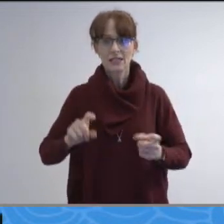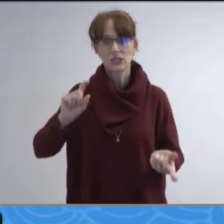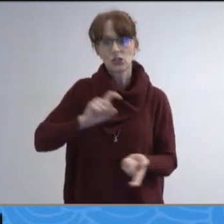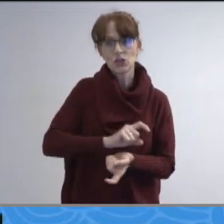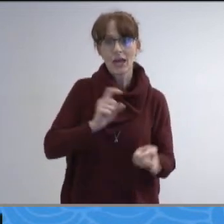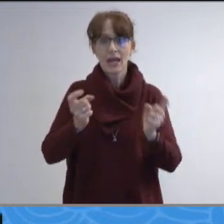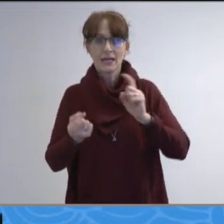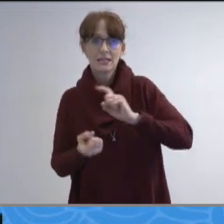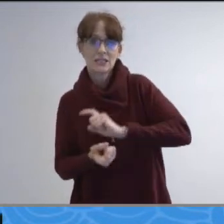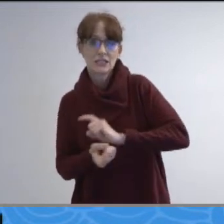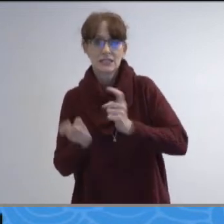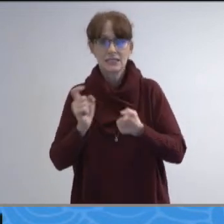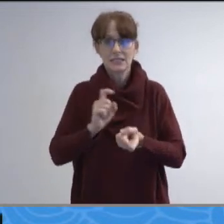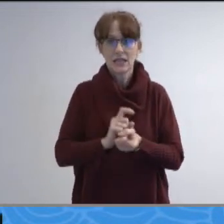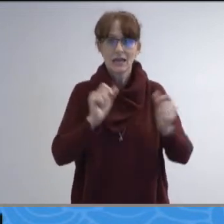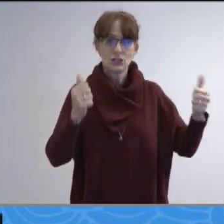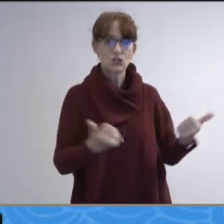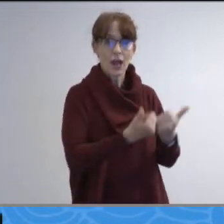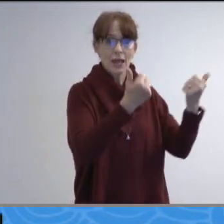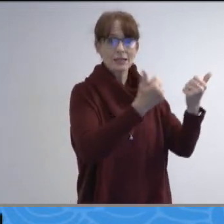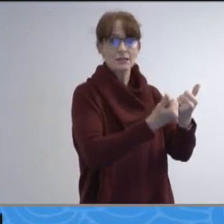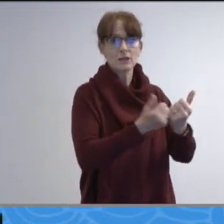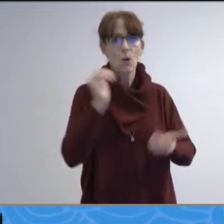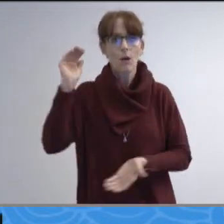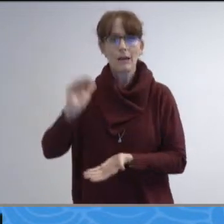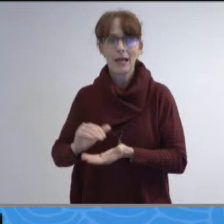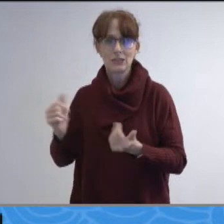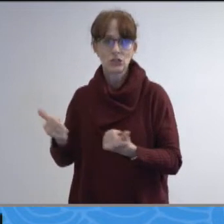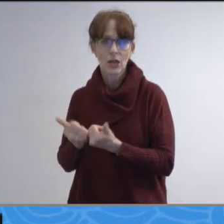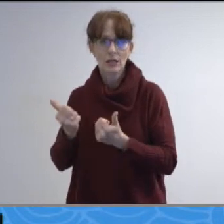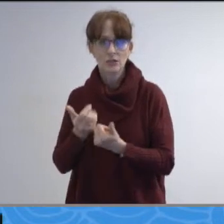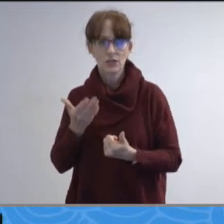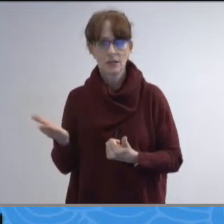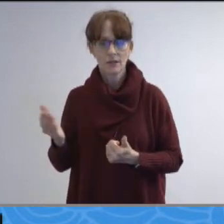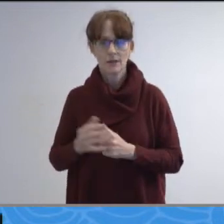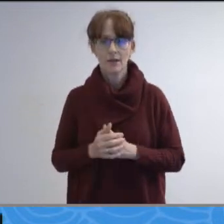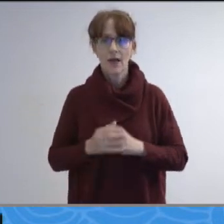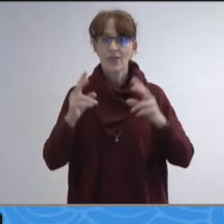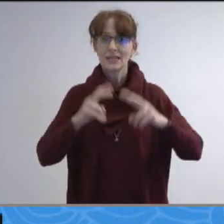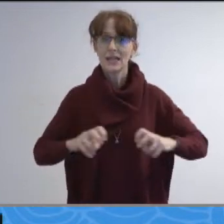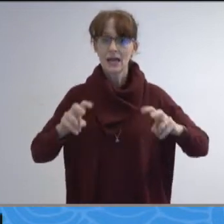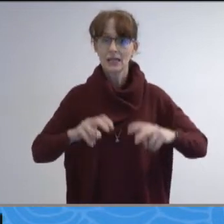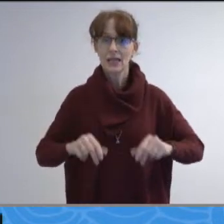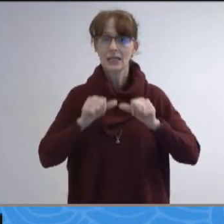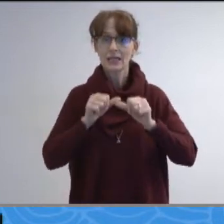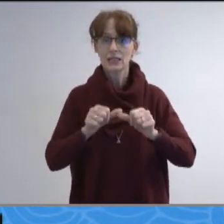or less challenging items. The Diagnostic continues to adapt